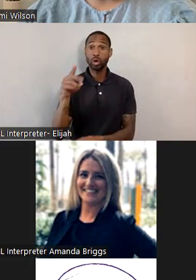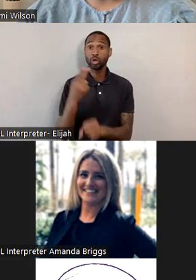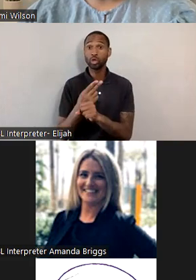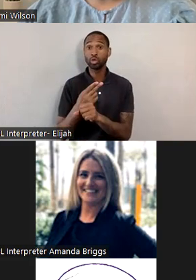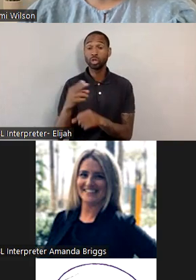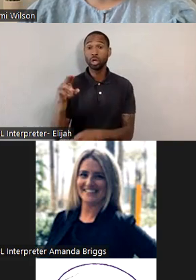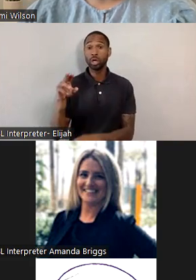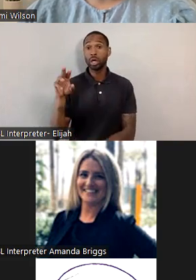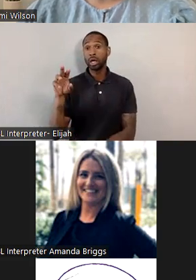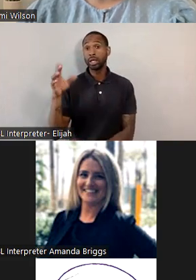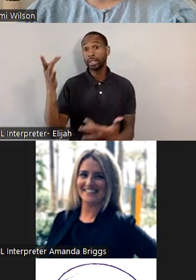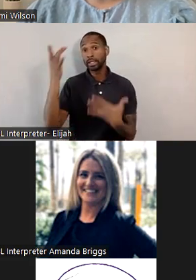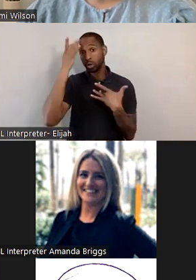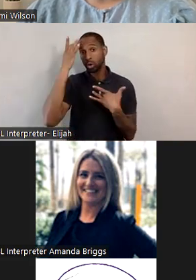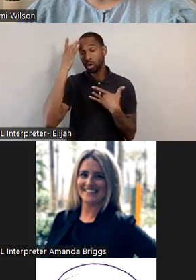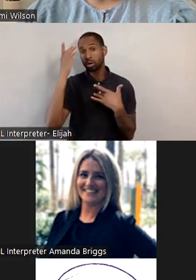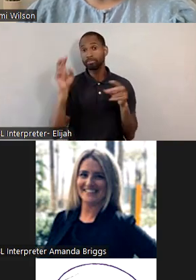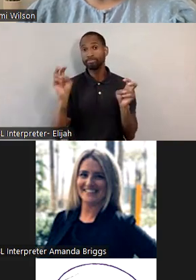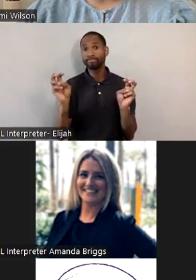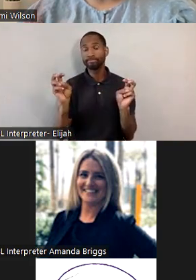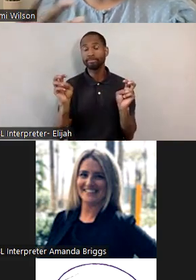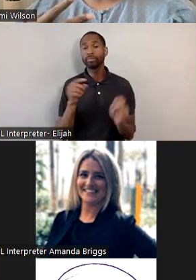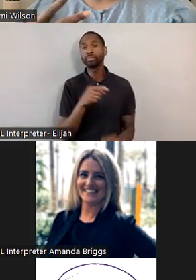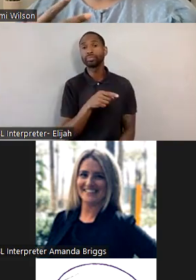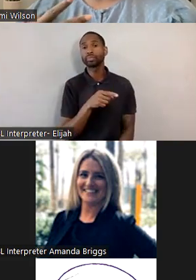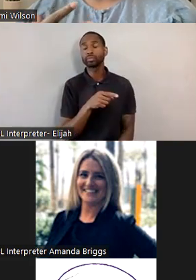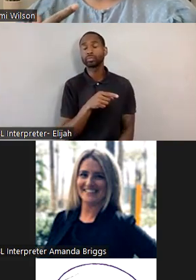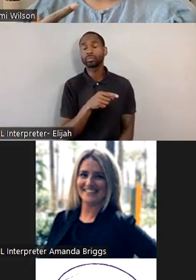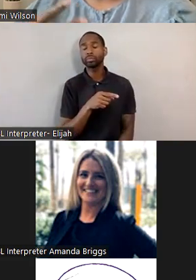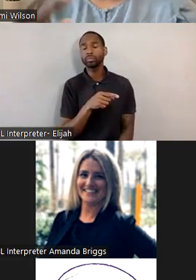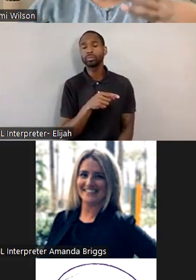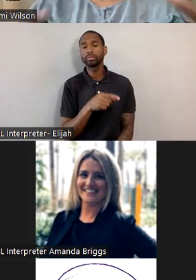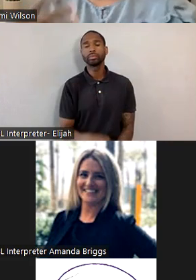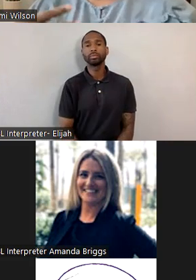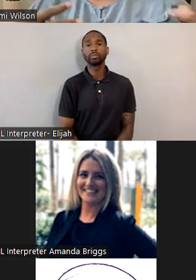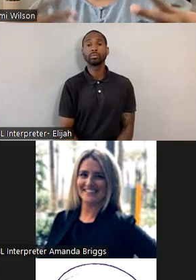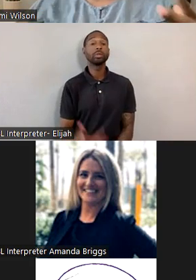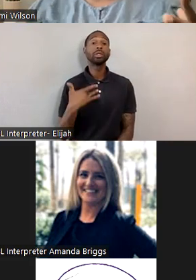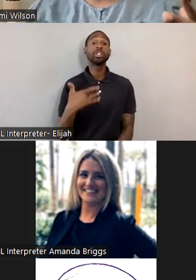disorder, what we have traditionally or historically